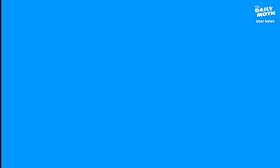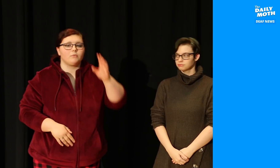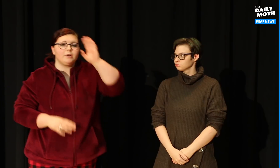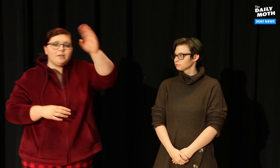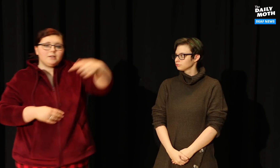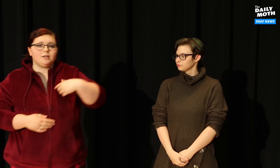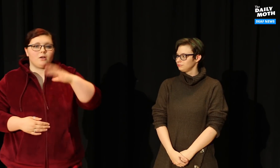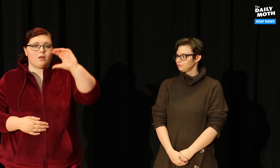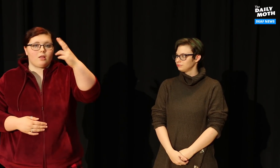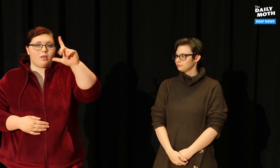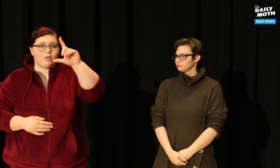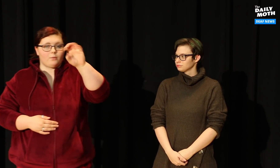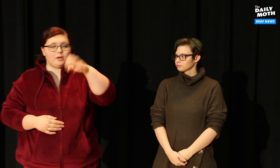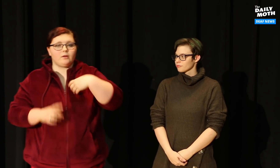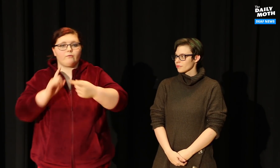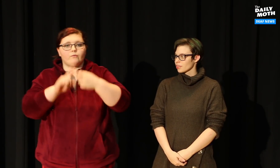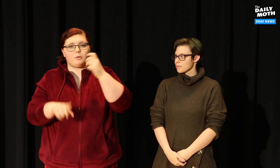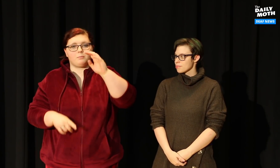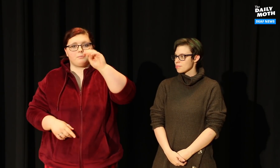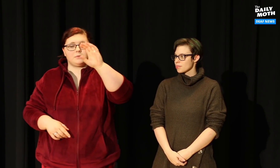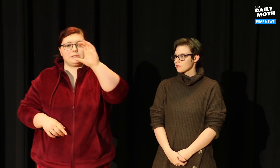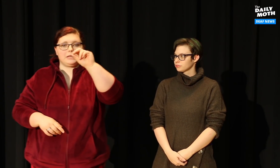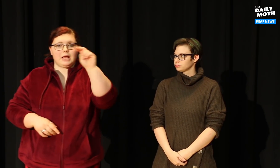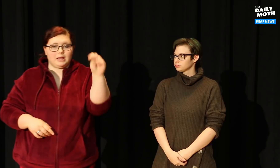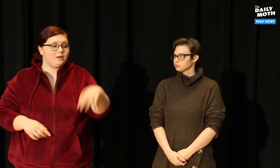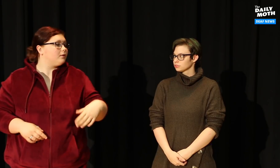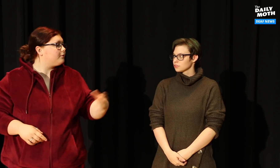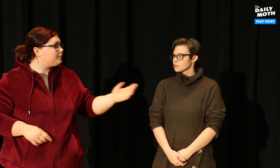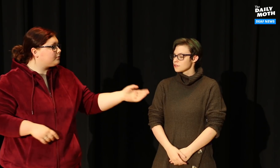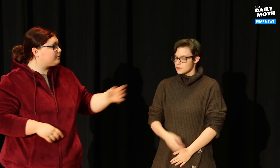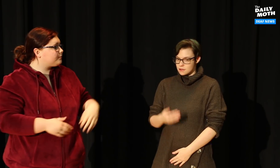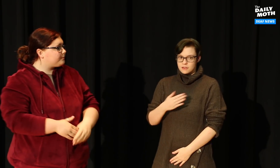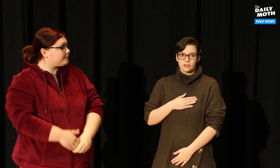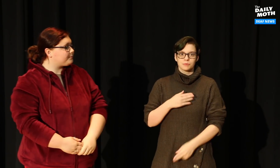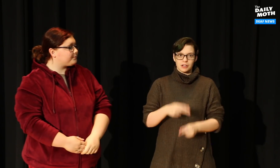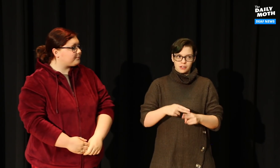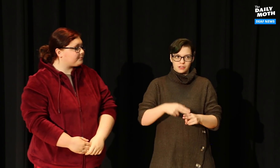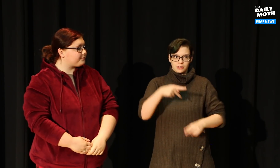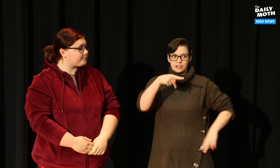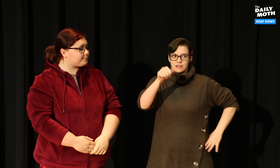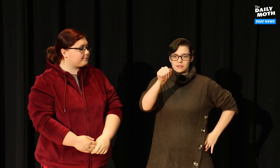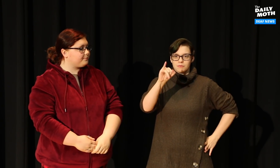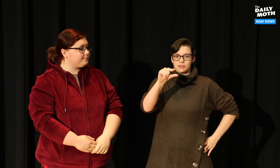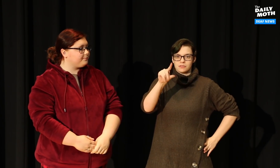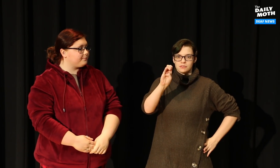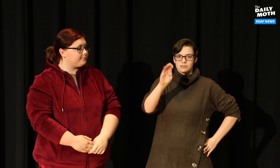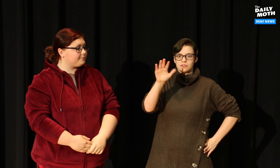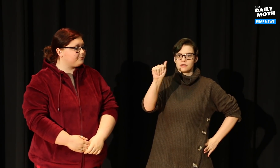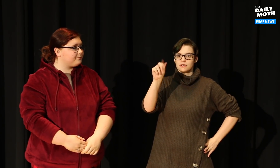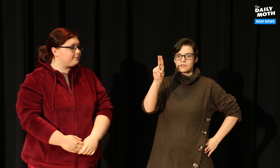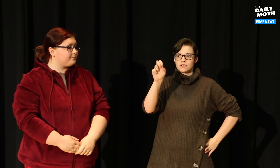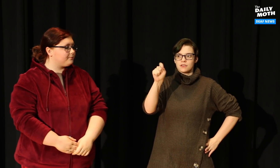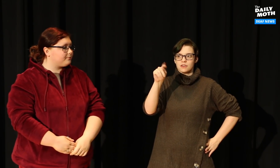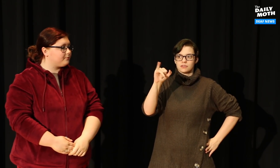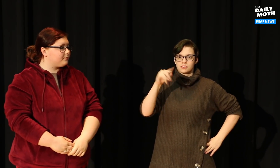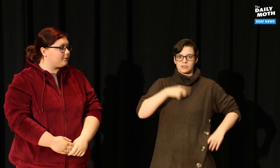Hi, I’m Chloe and I’m from Connecticut. My name is Paige Austin